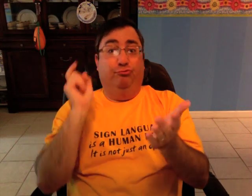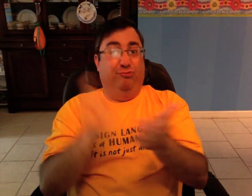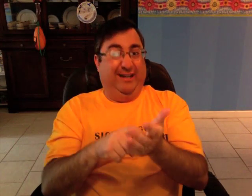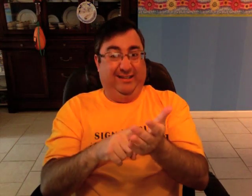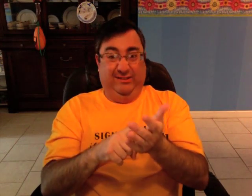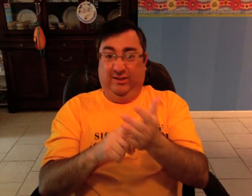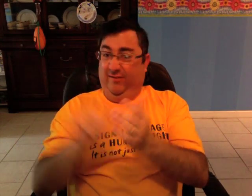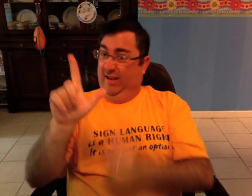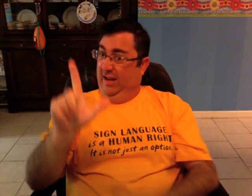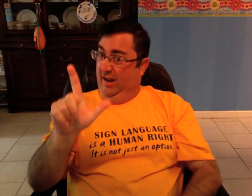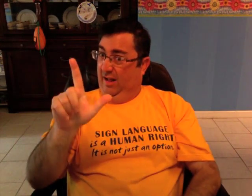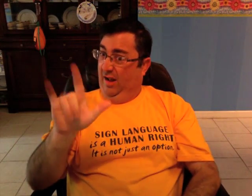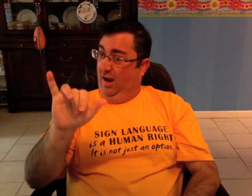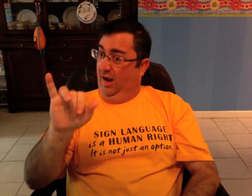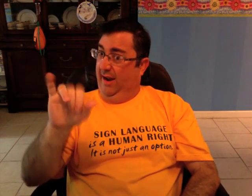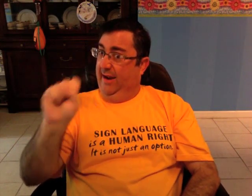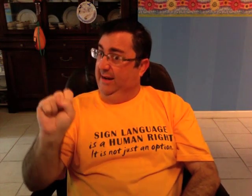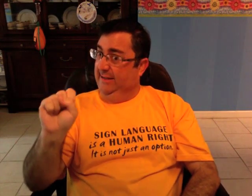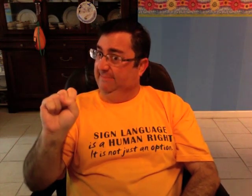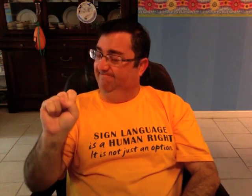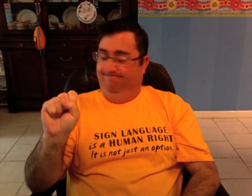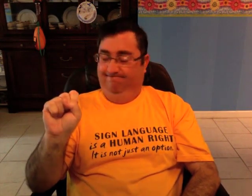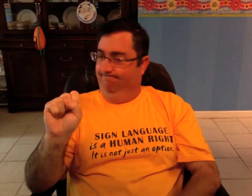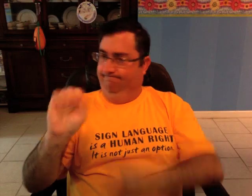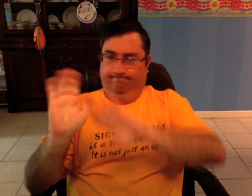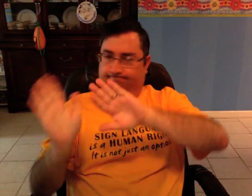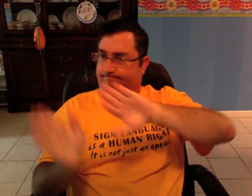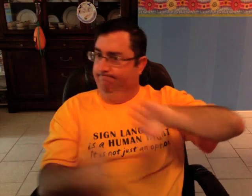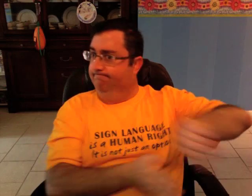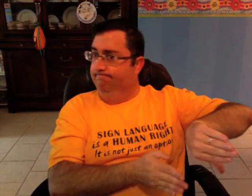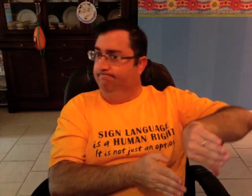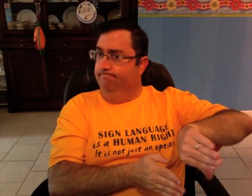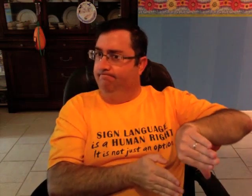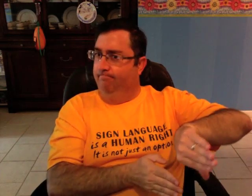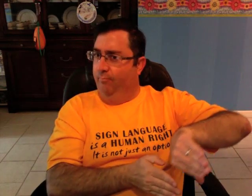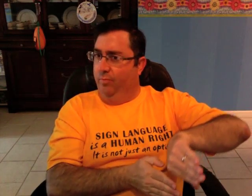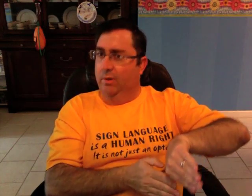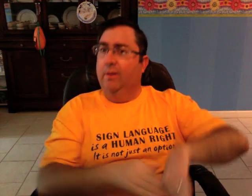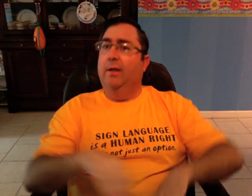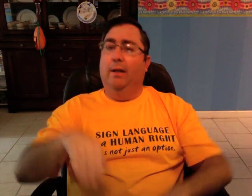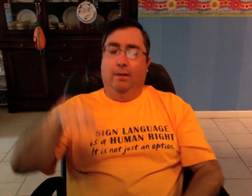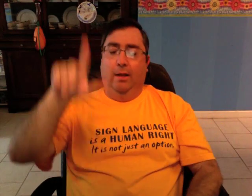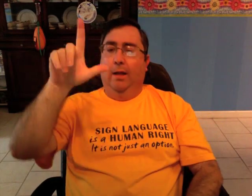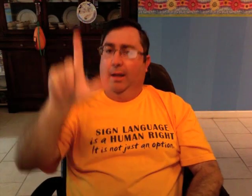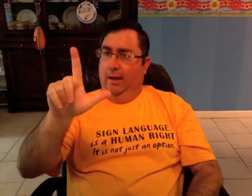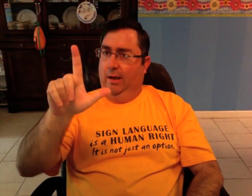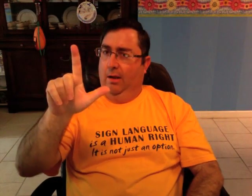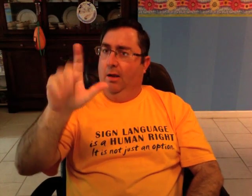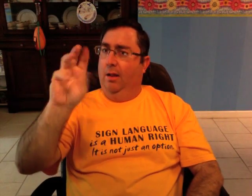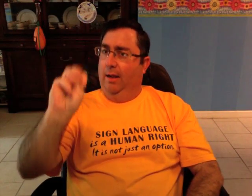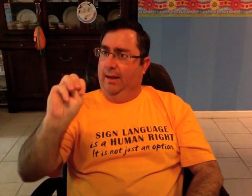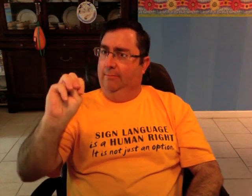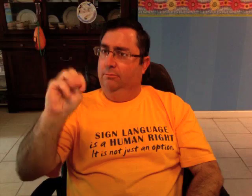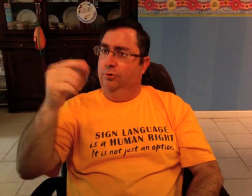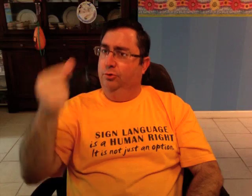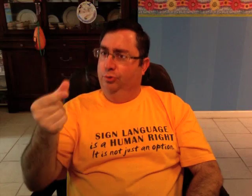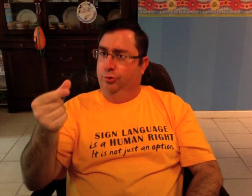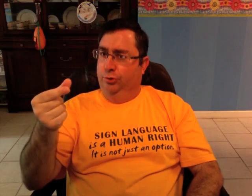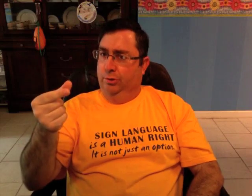recognition of LIS in favor of "LMG",